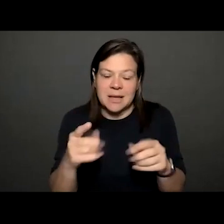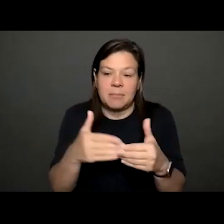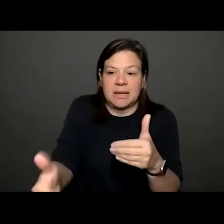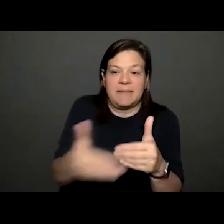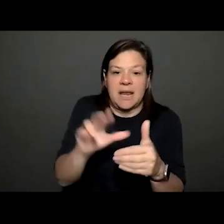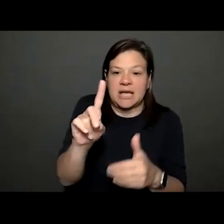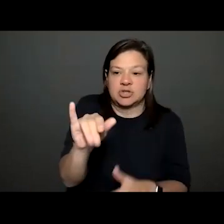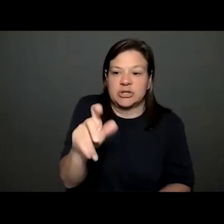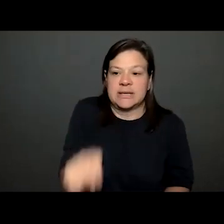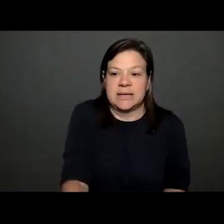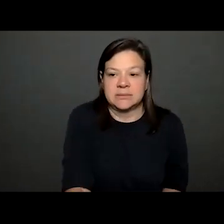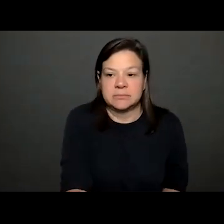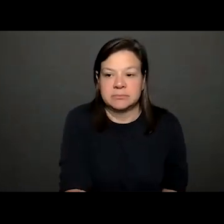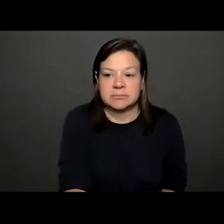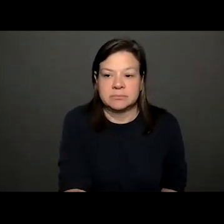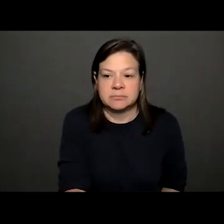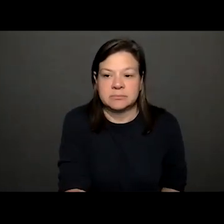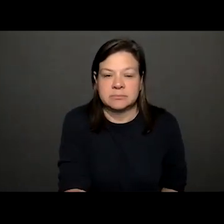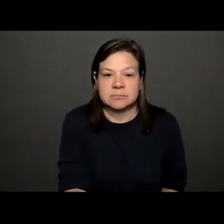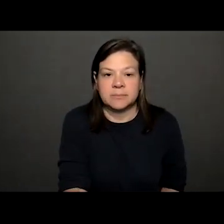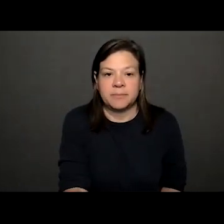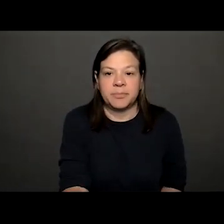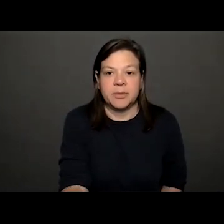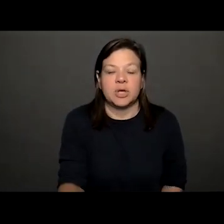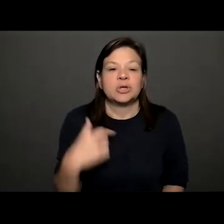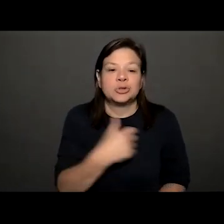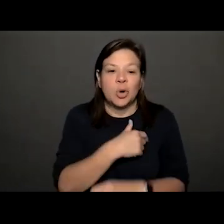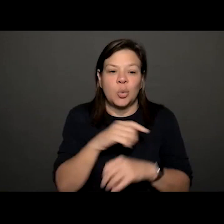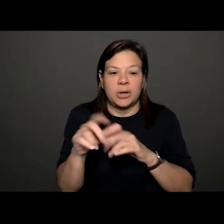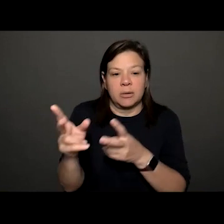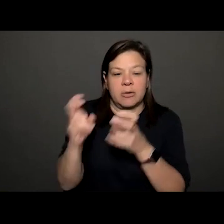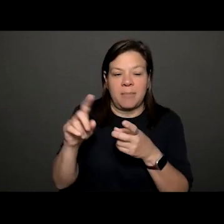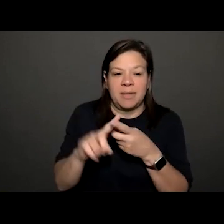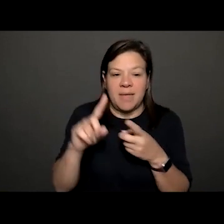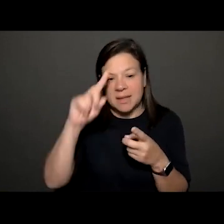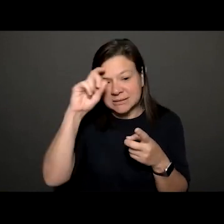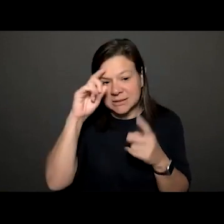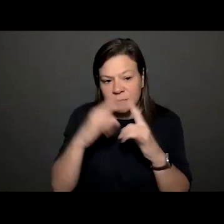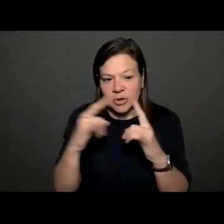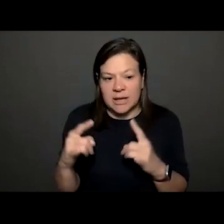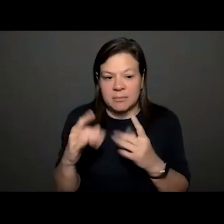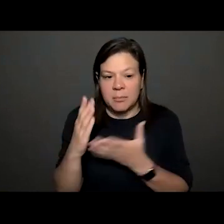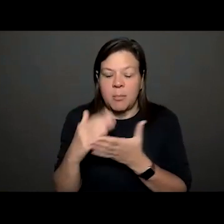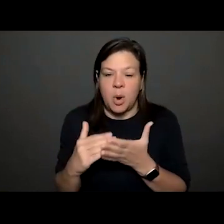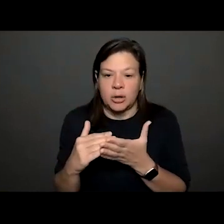THEN WE'RE DOING A SIMPLE FOUR LOOP, FOUR SUMMER CAMPS